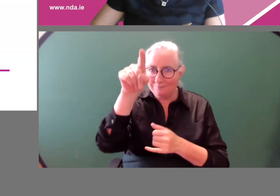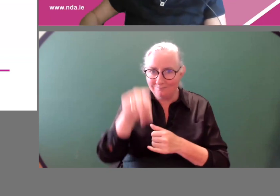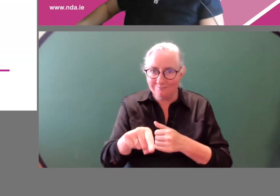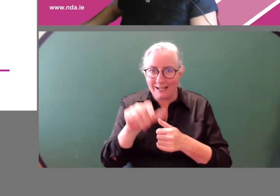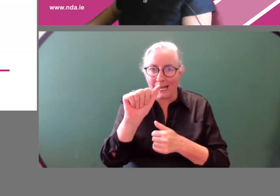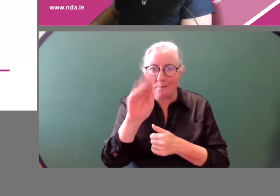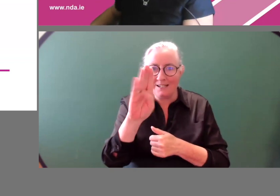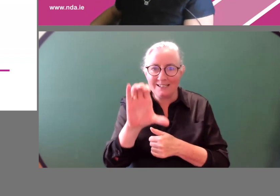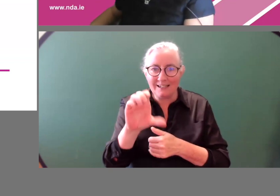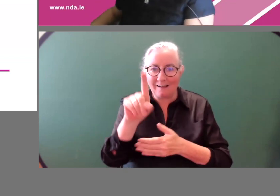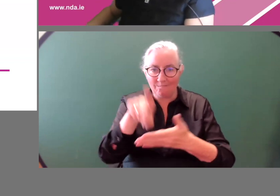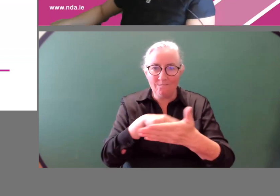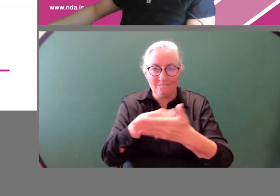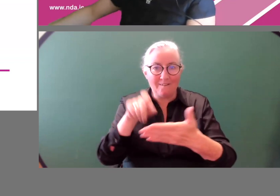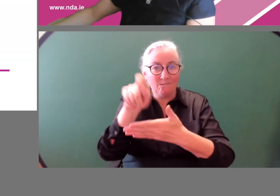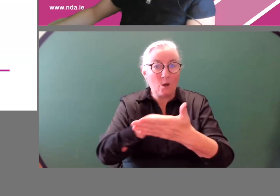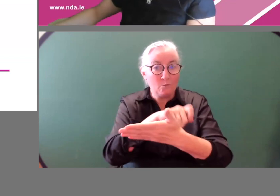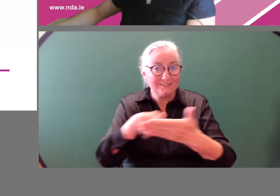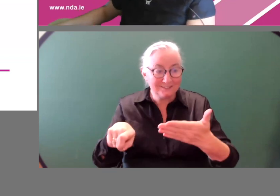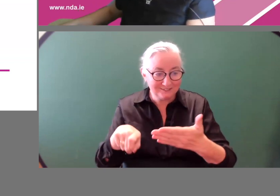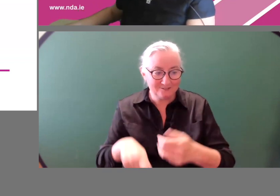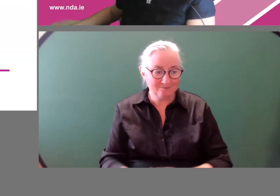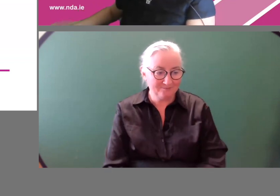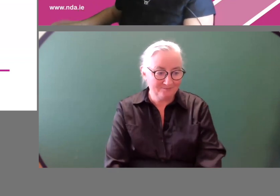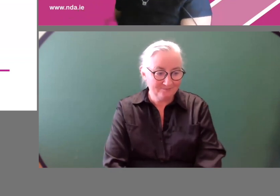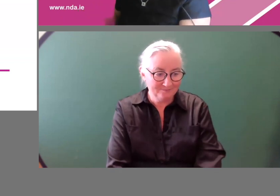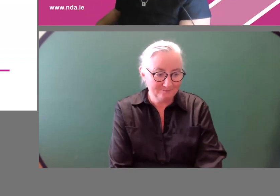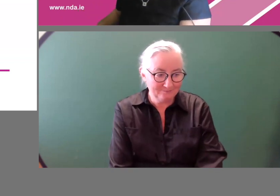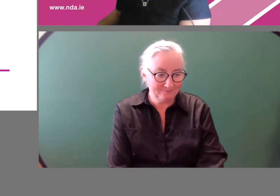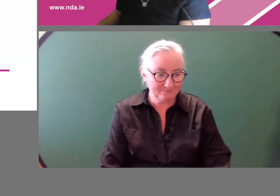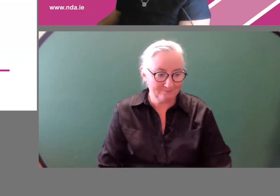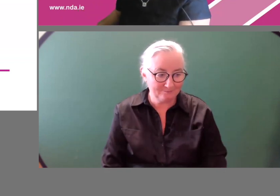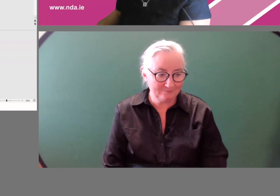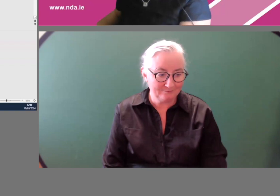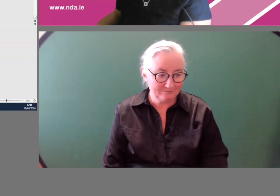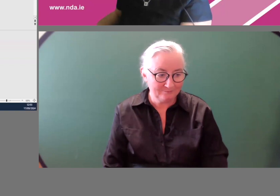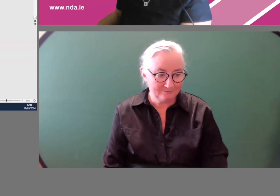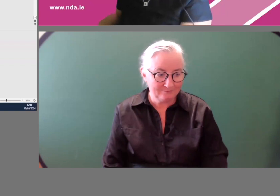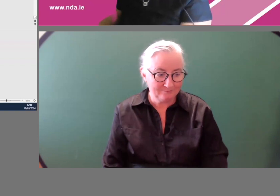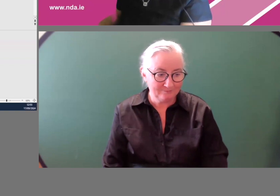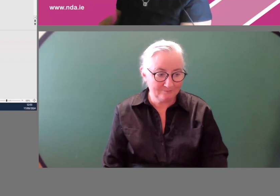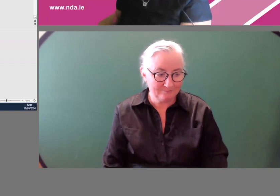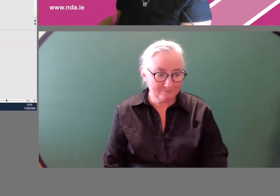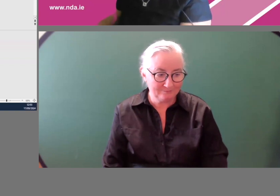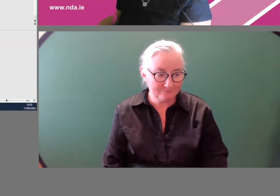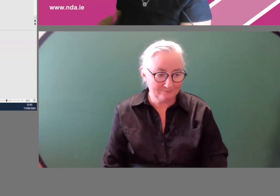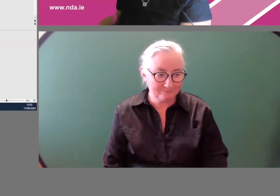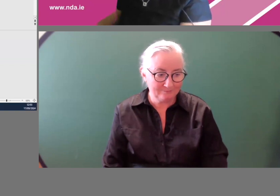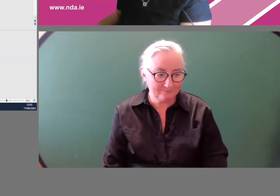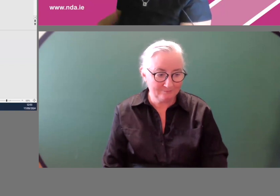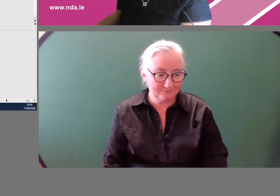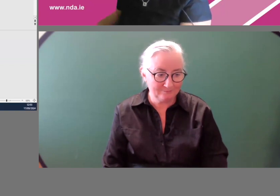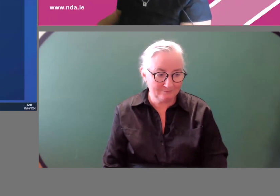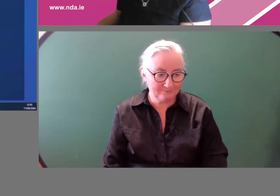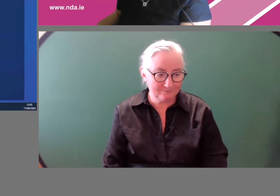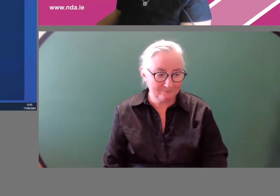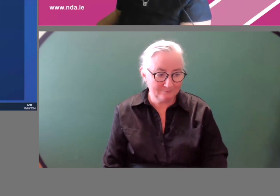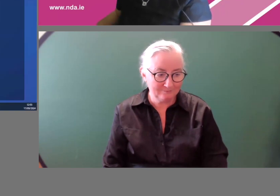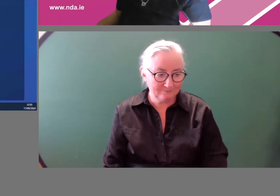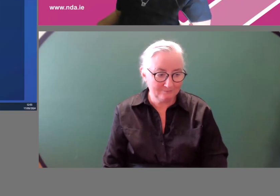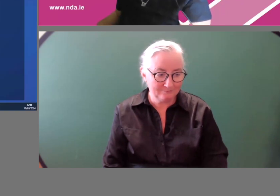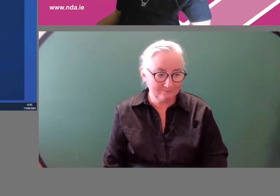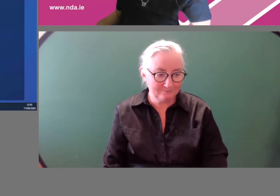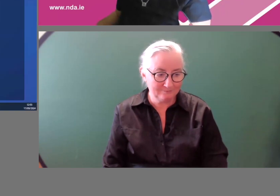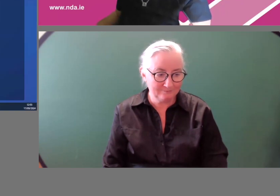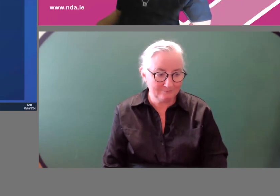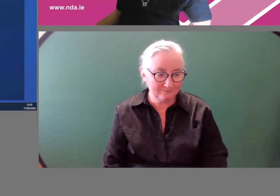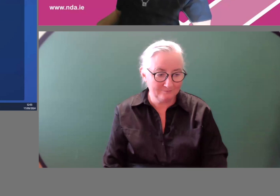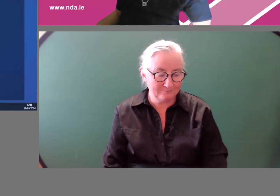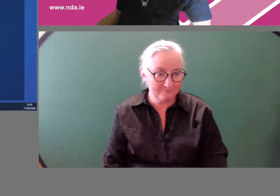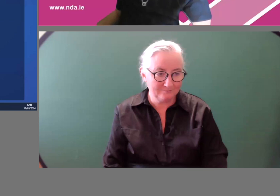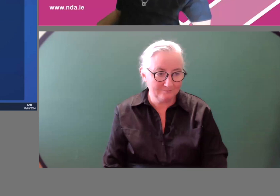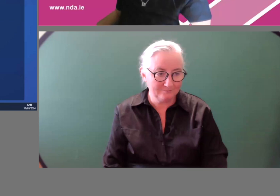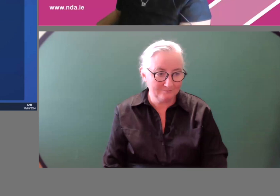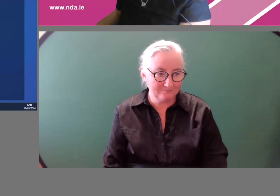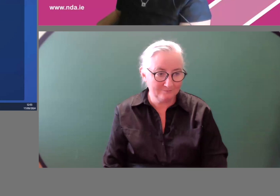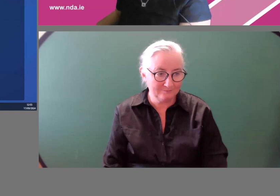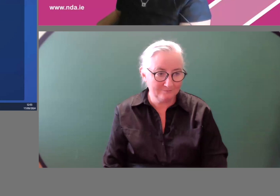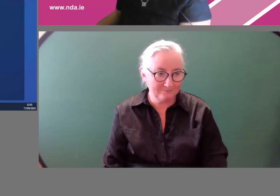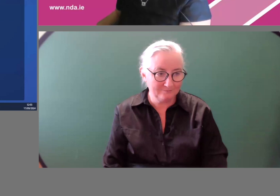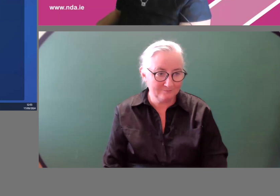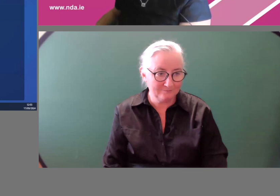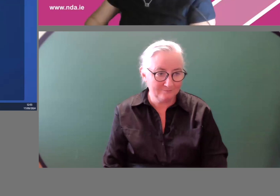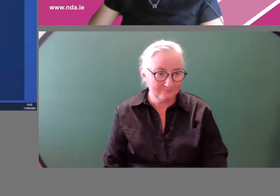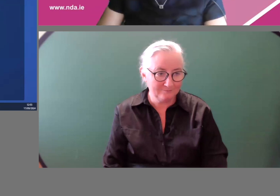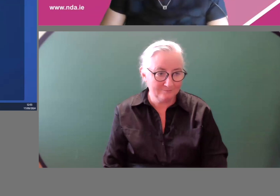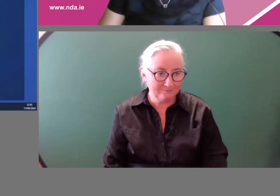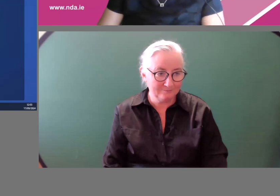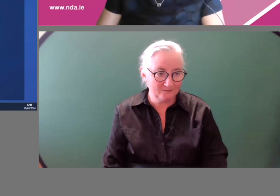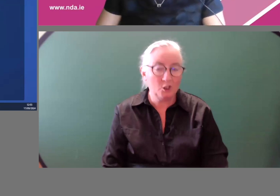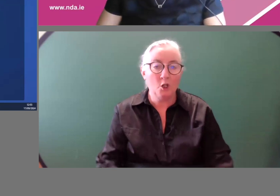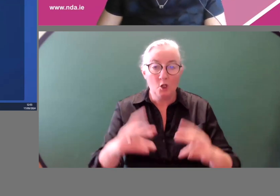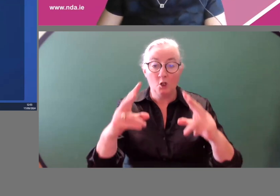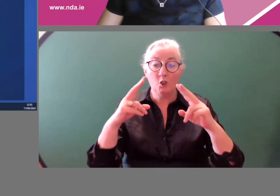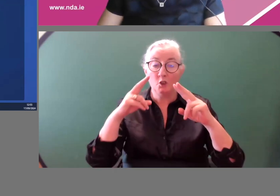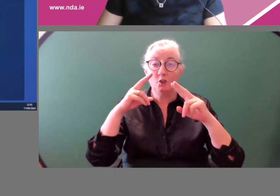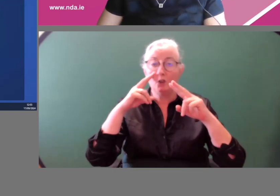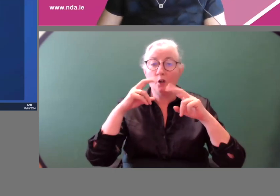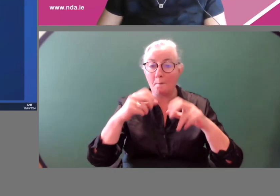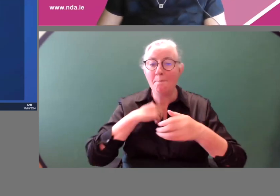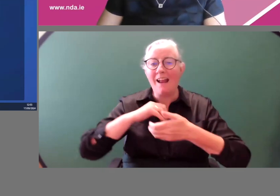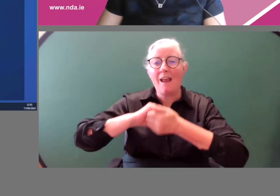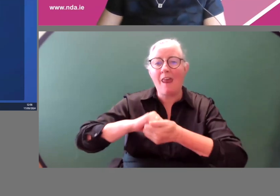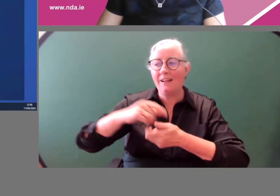and I will bring up the live poll on the screen. Now my colleagues say I shouldn't show the live